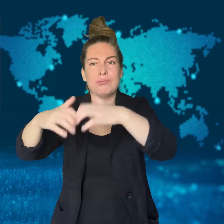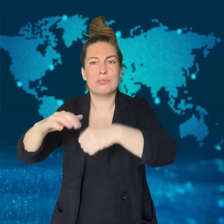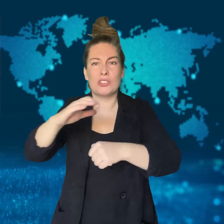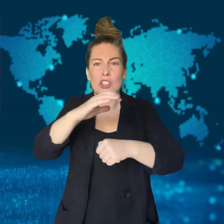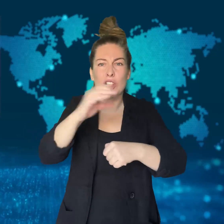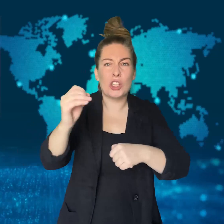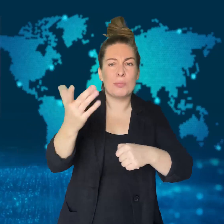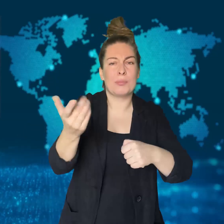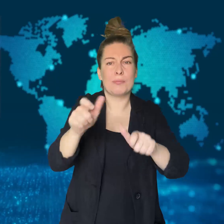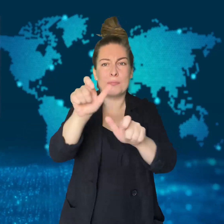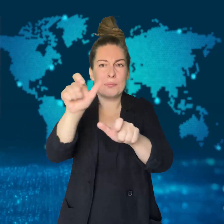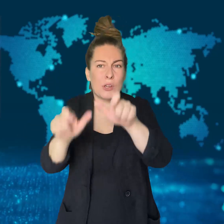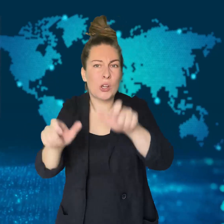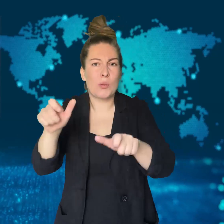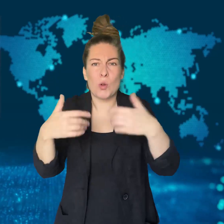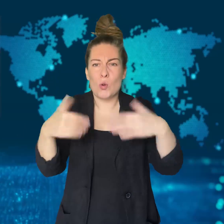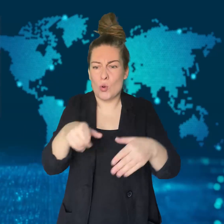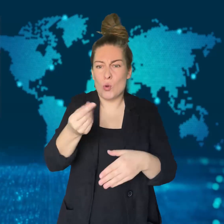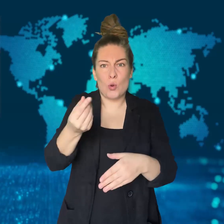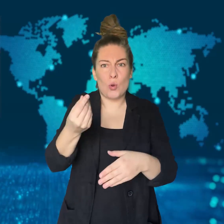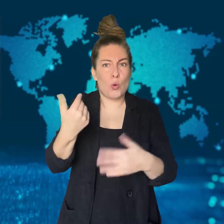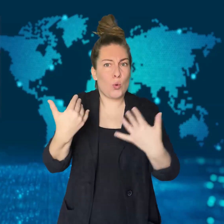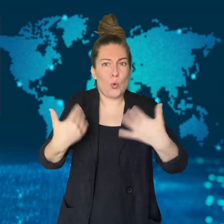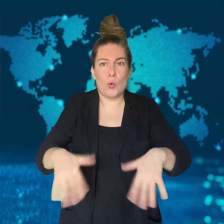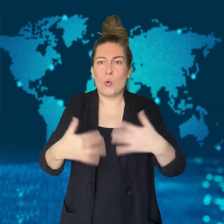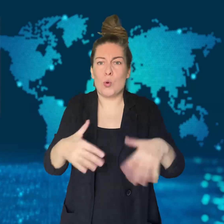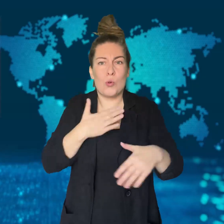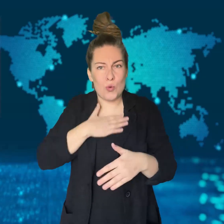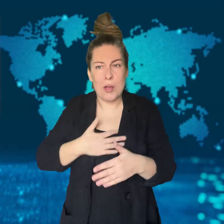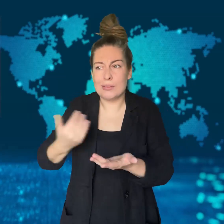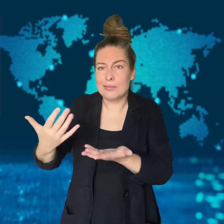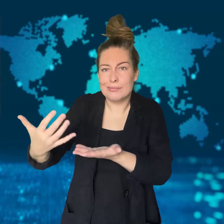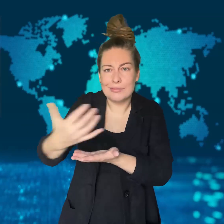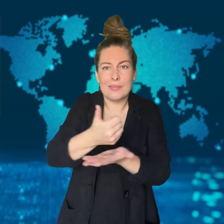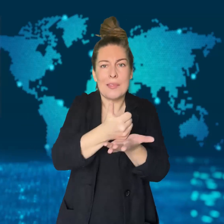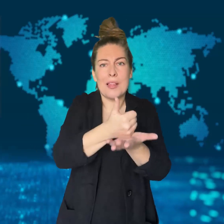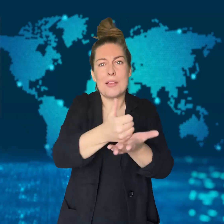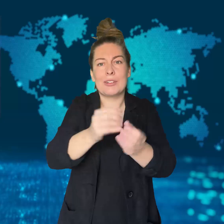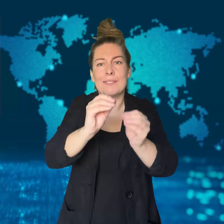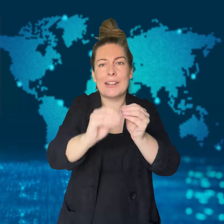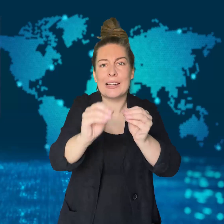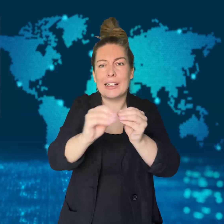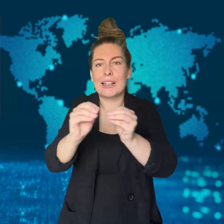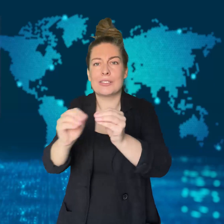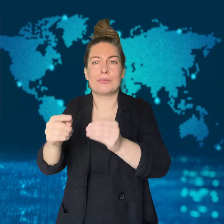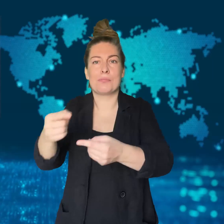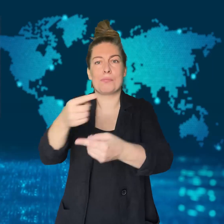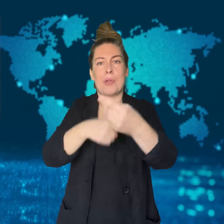their losses and damages.